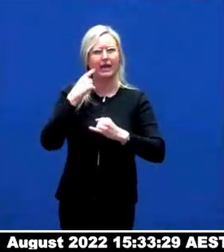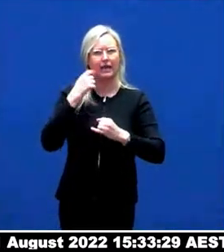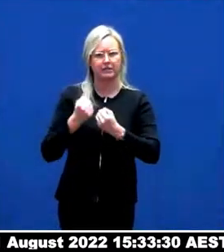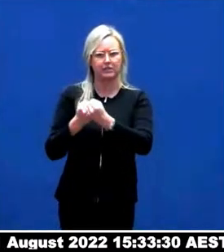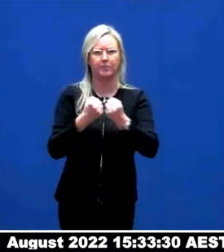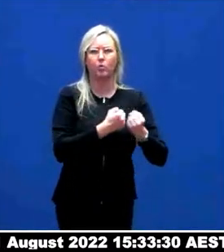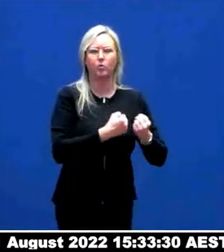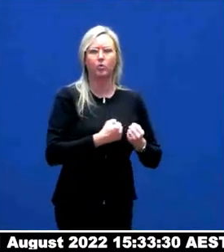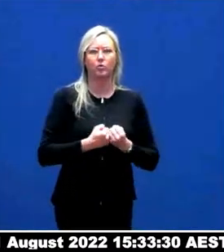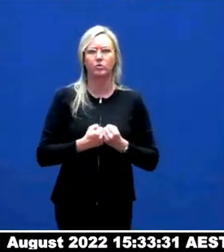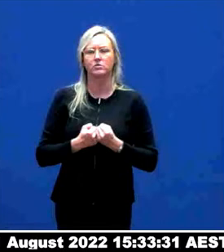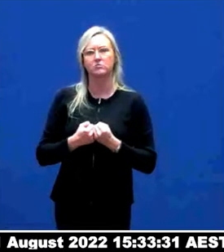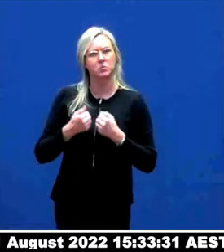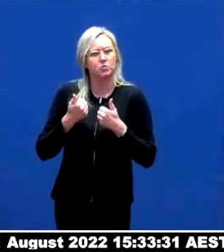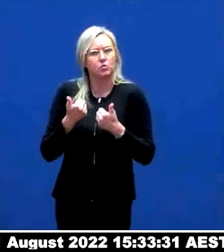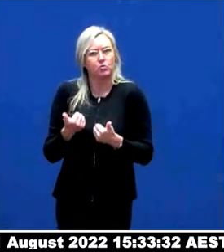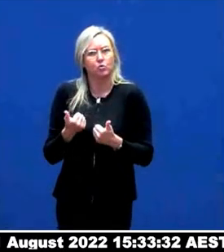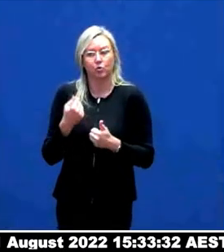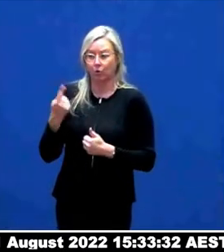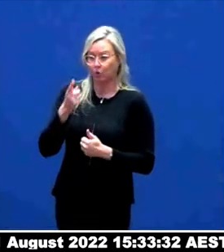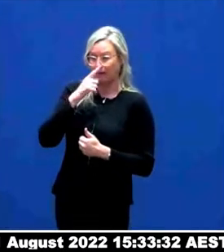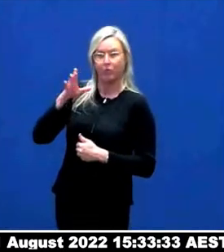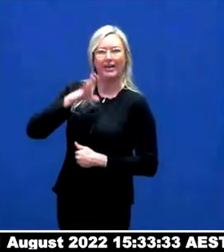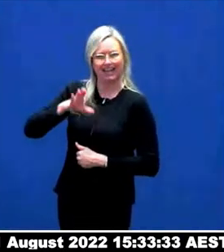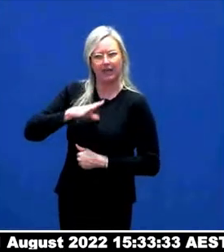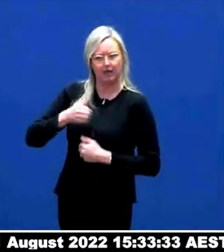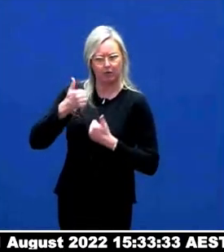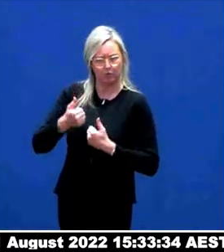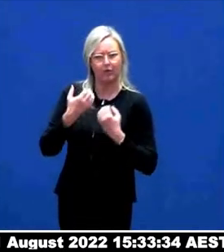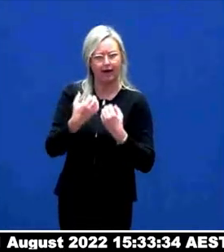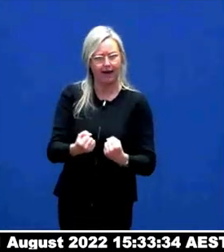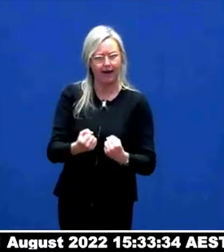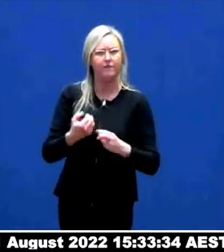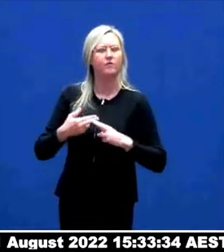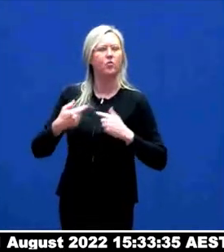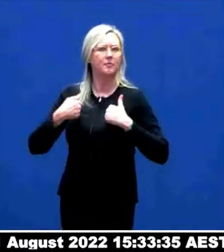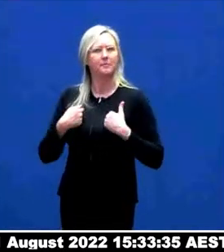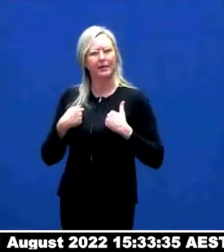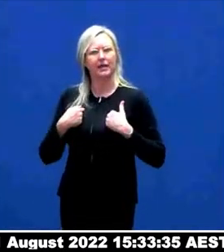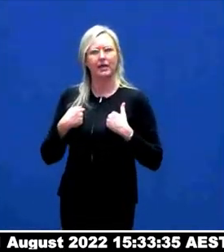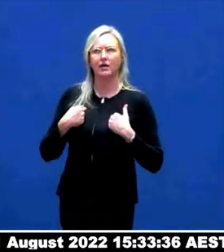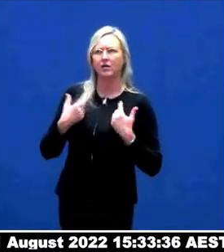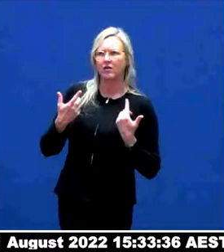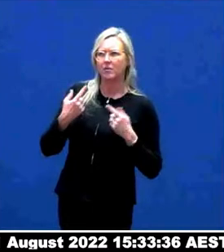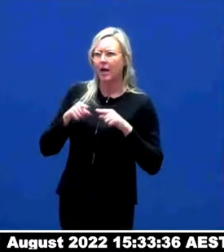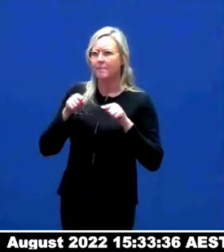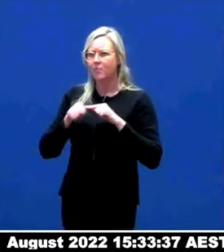That accessibility for those who need it - I'm from, like most of the - most of them, not all of the boarding house demographic.